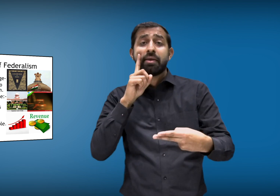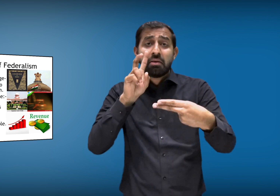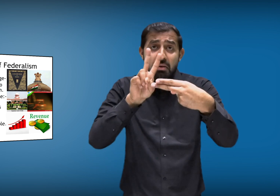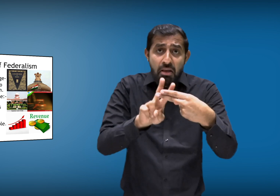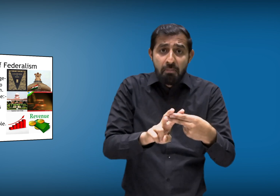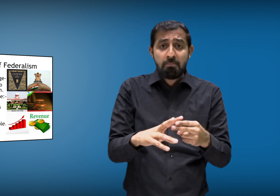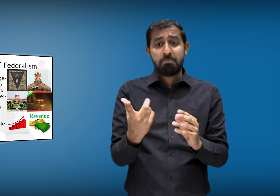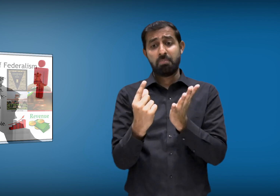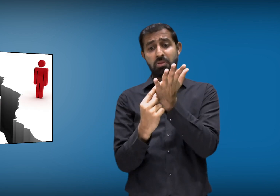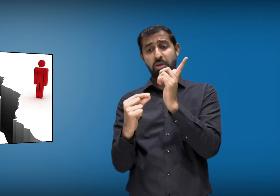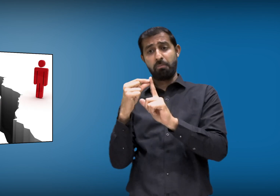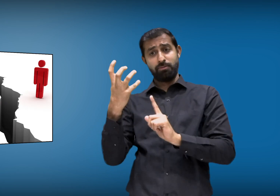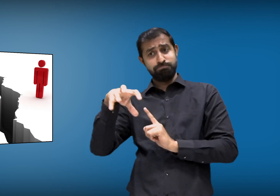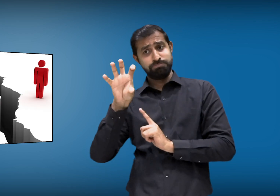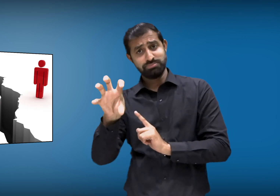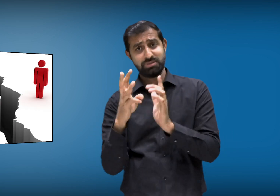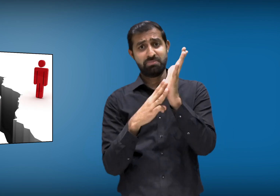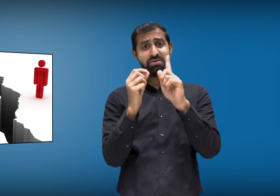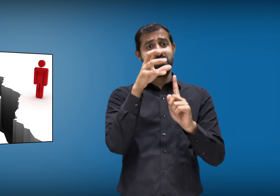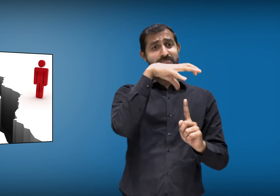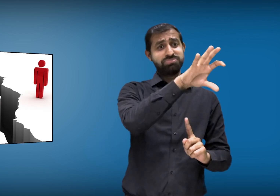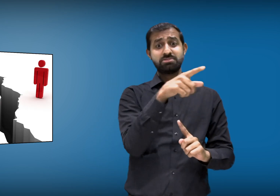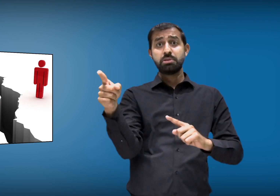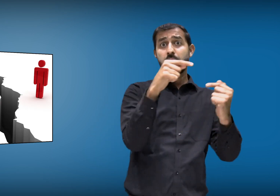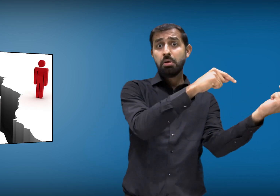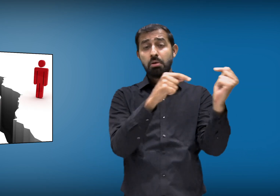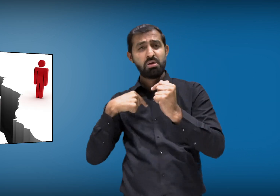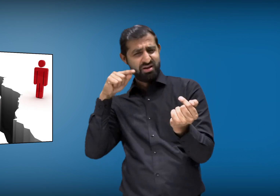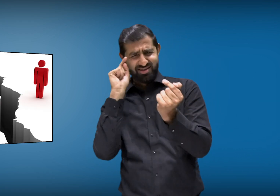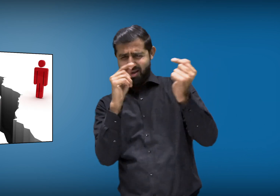the Constitution. If there is conflict between two state governments for